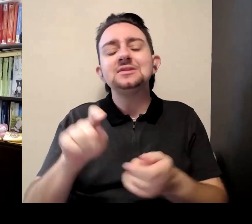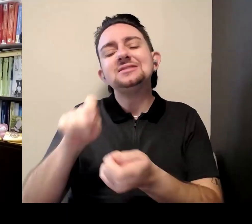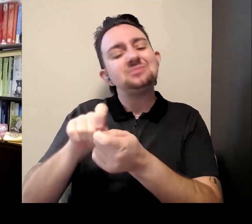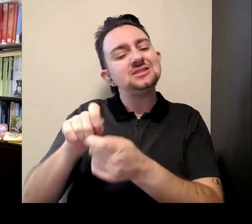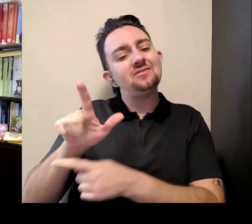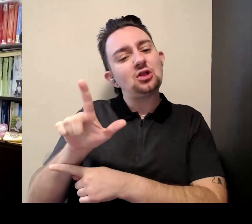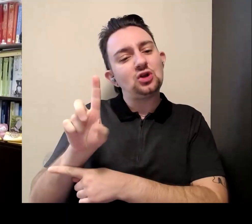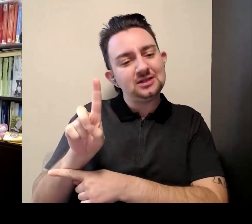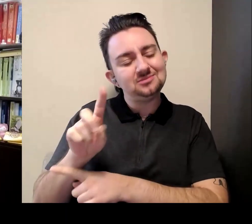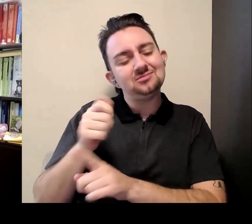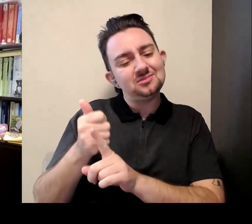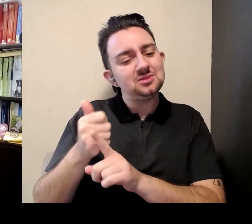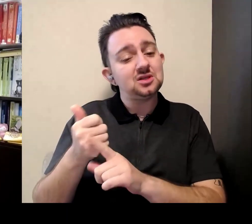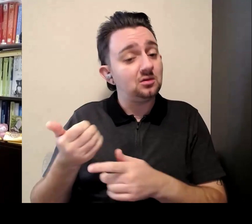And again, emphasizing that